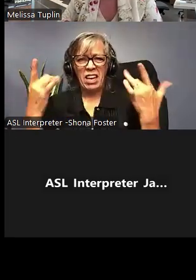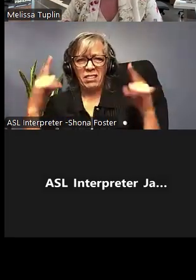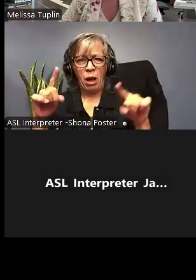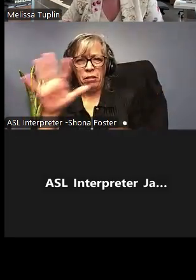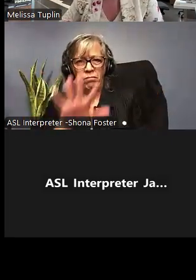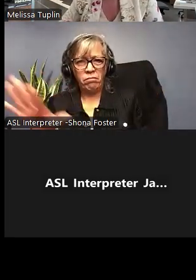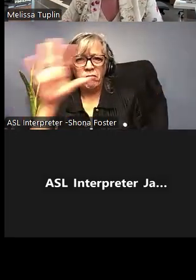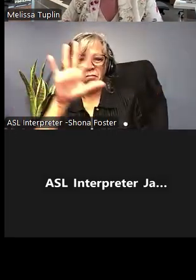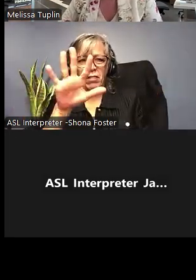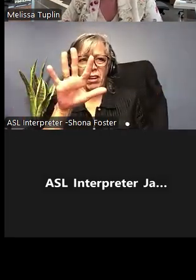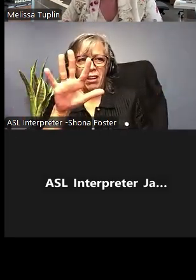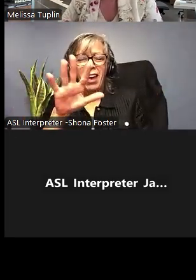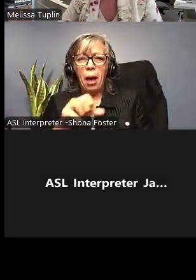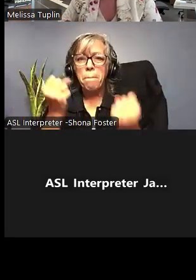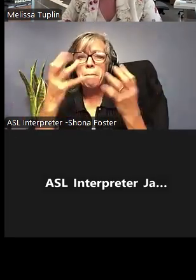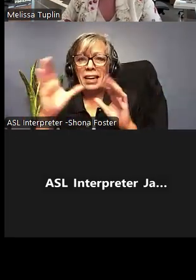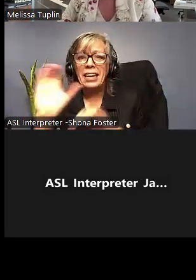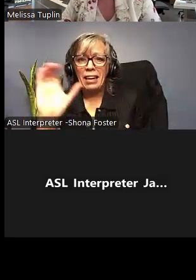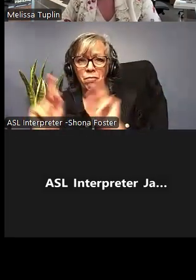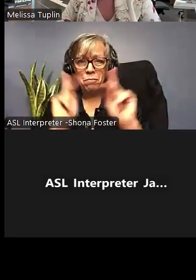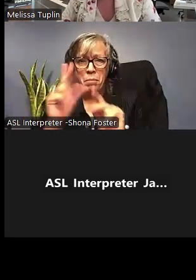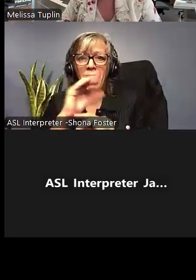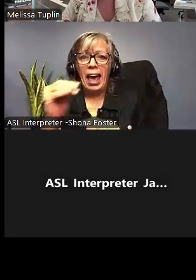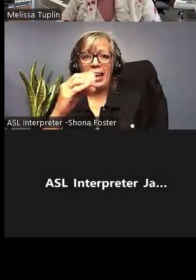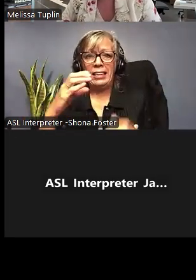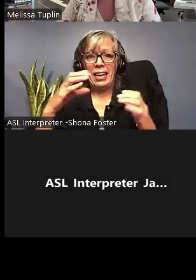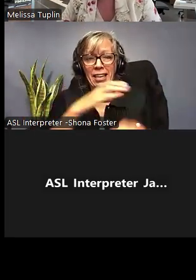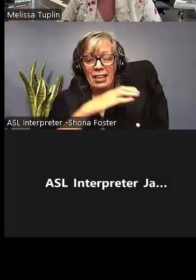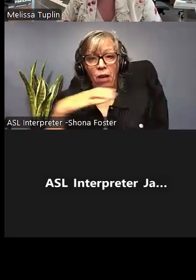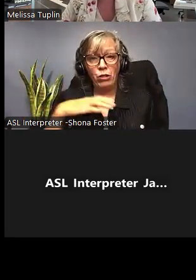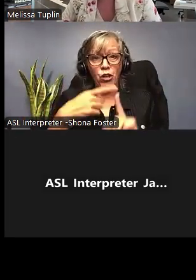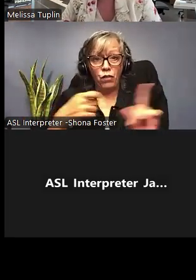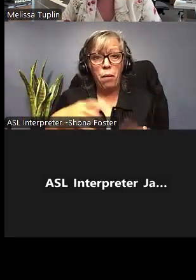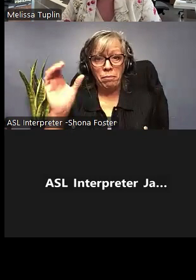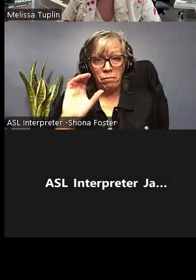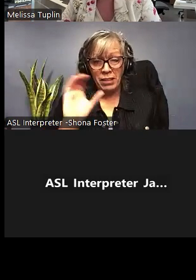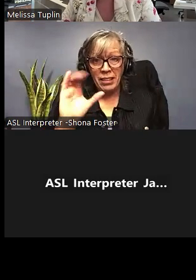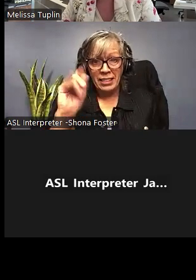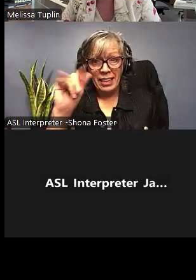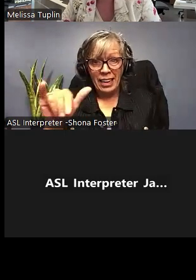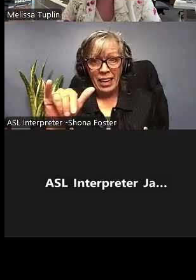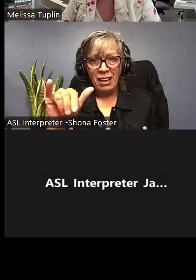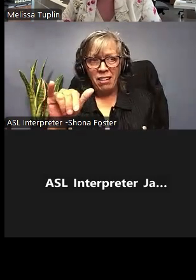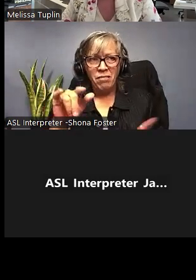from Calgarians and councillors the desire to access arts experiences in their wards as well.